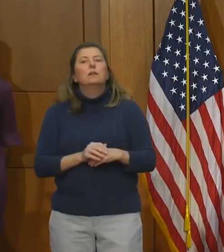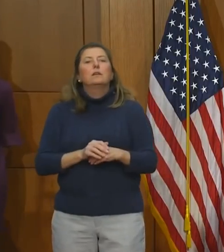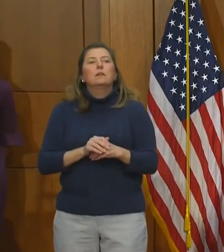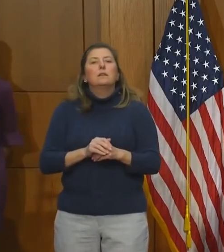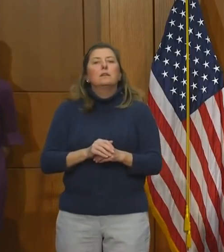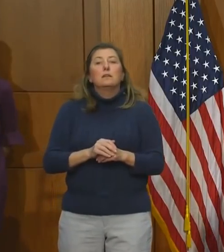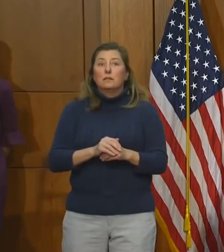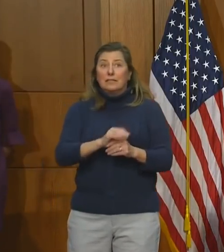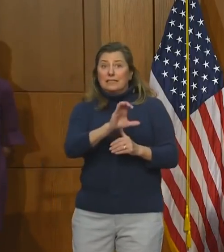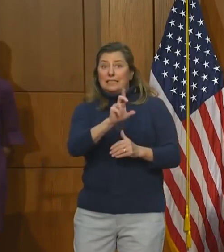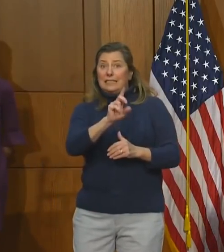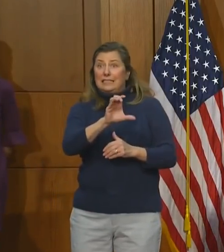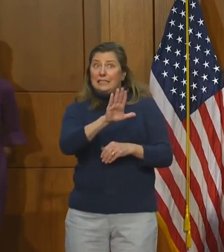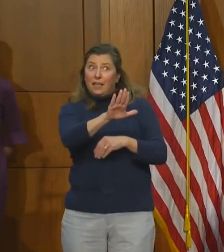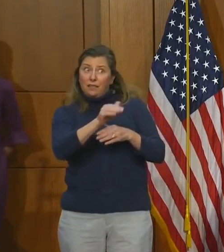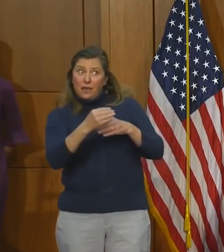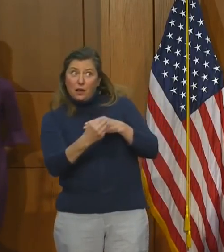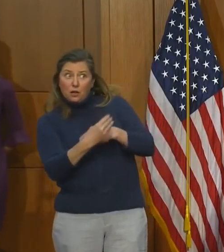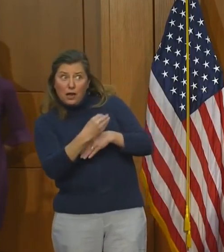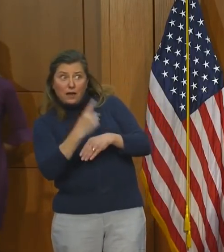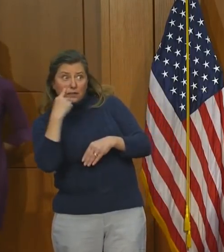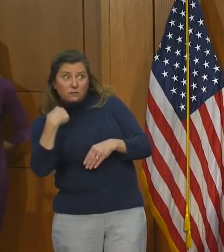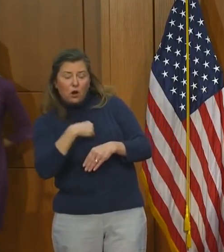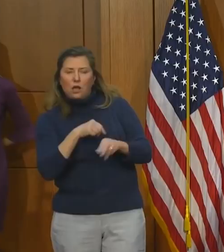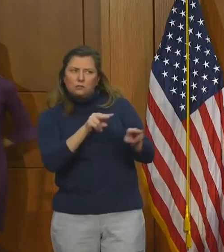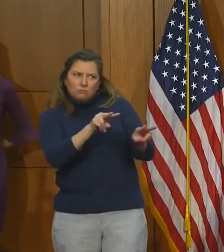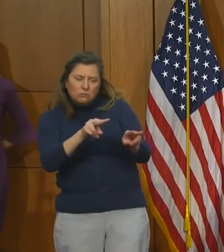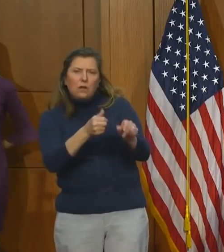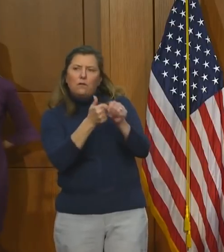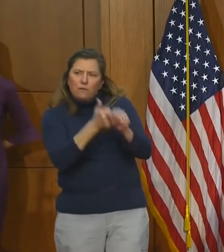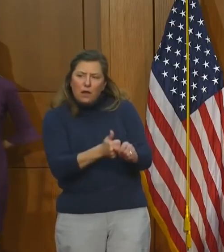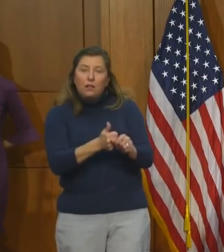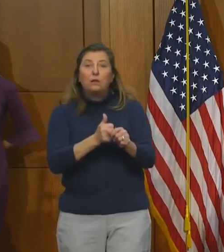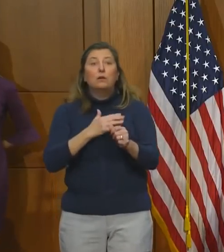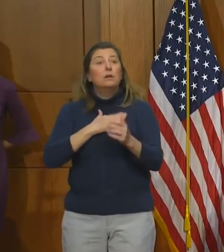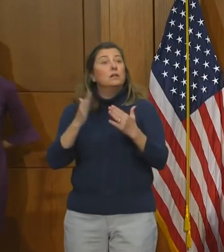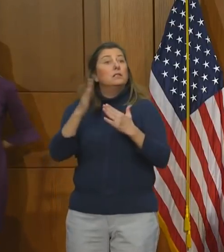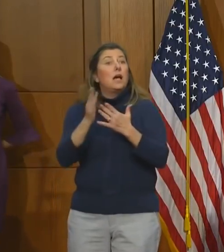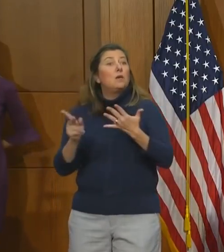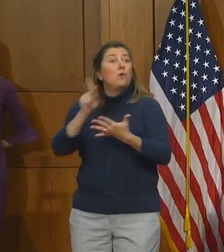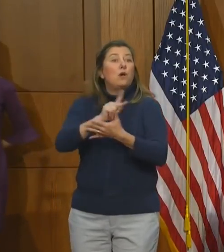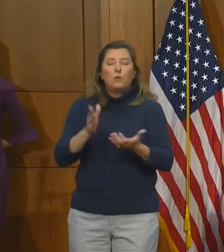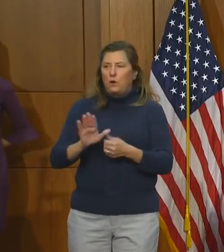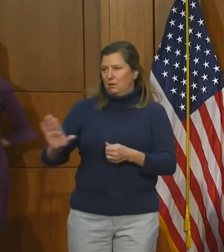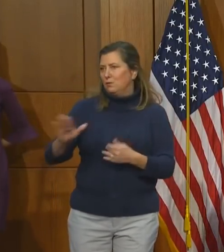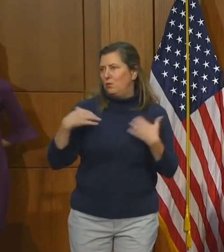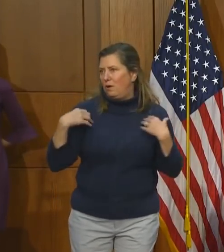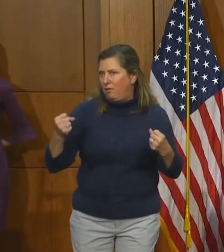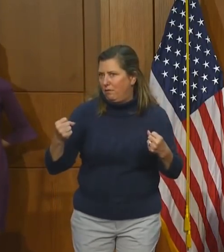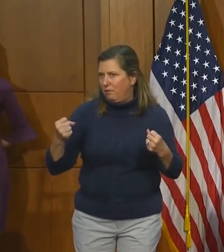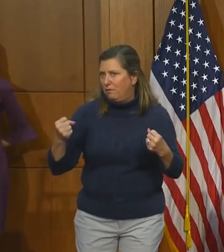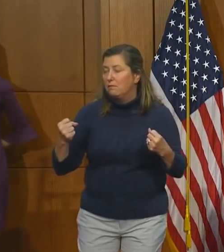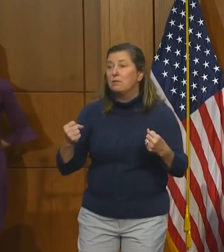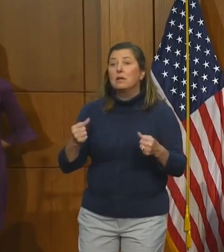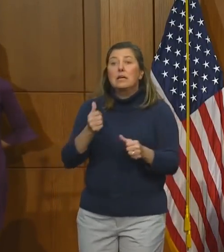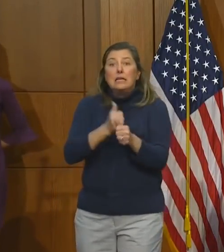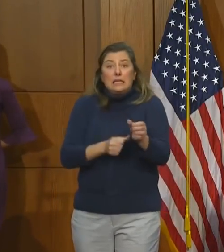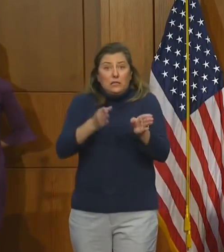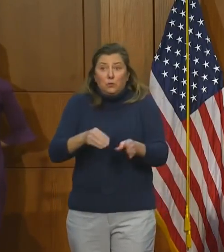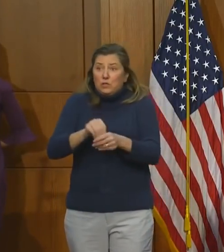I ONE VIRGINIANS TO KNOW WE ARE WATCHING THE NUMBERS VERY VERY CLOSELY WE'RE FOLLOWING CDC